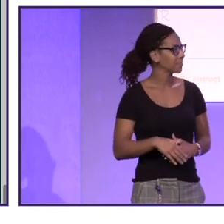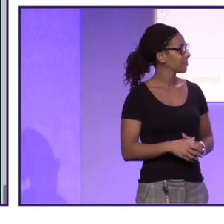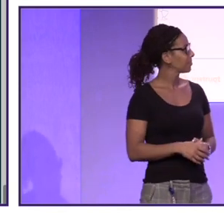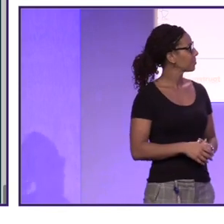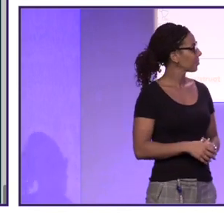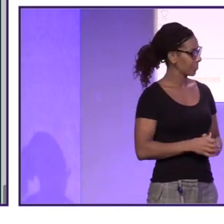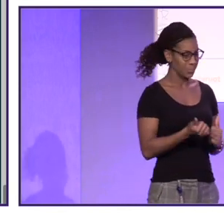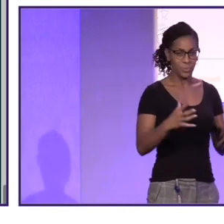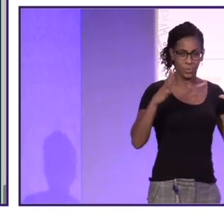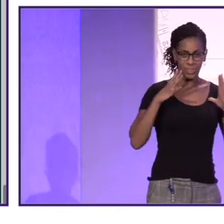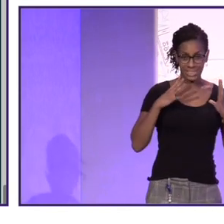Ready to go.